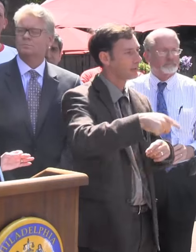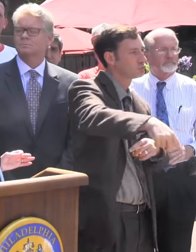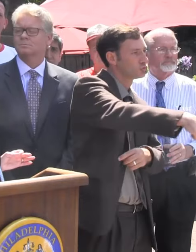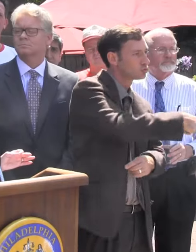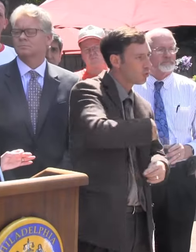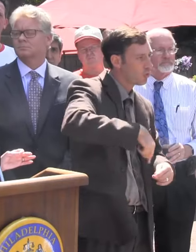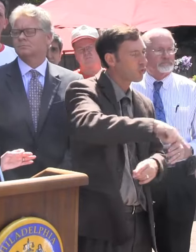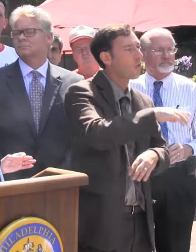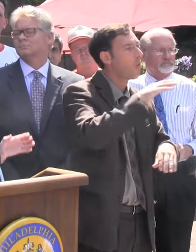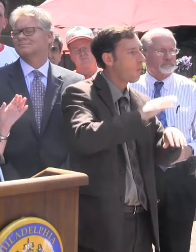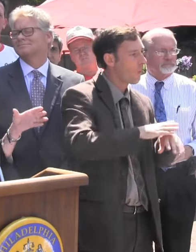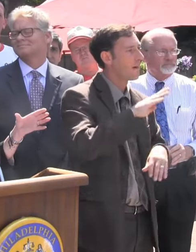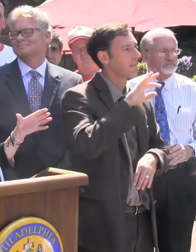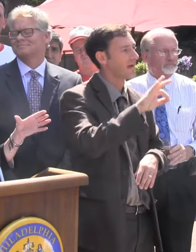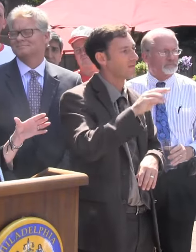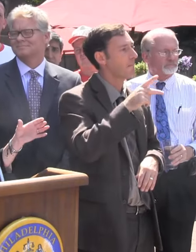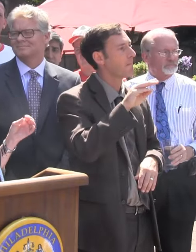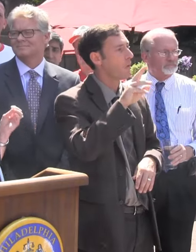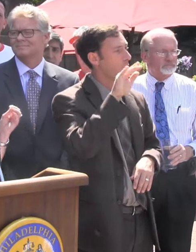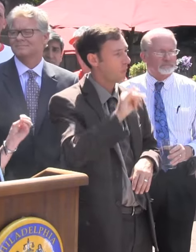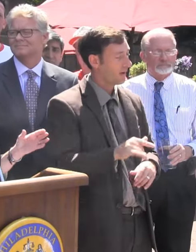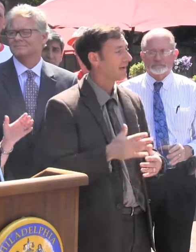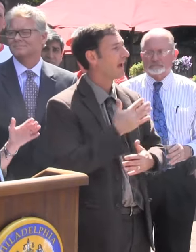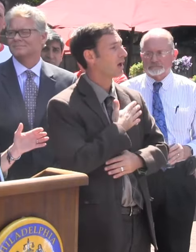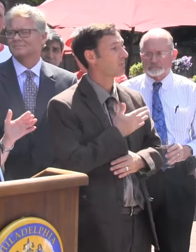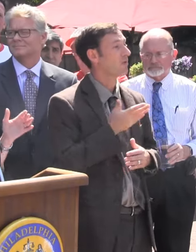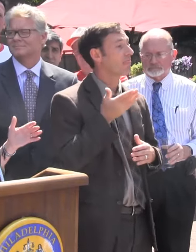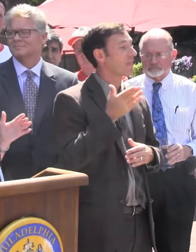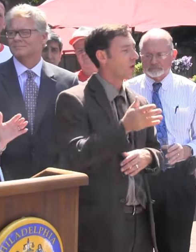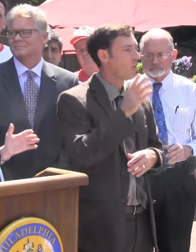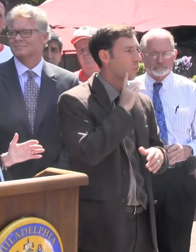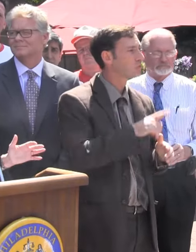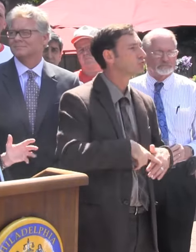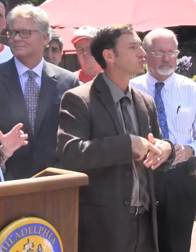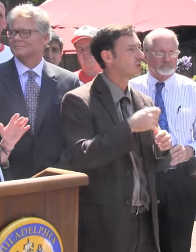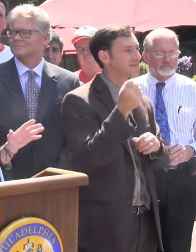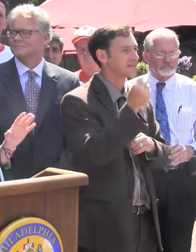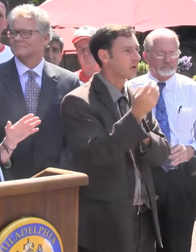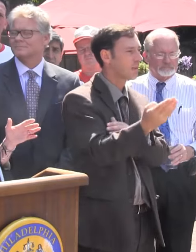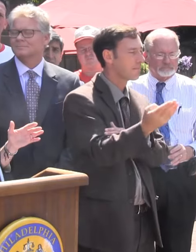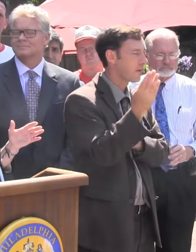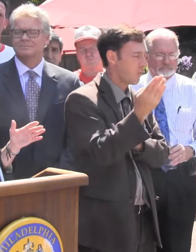Ben Franklin Parkway. Entertainment there will kick off Saturday morning, early Saturday